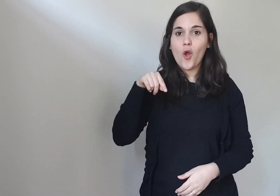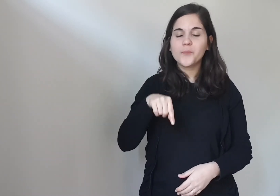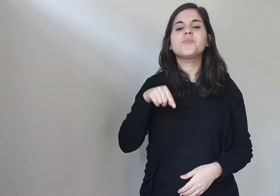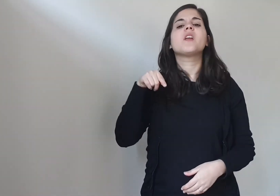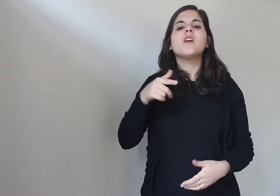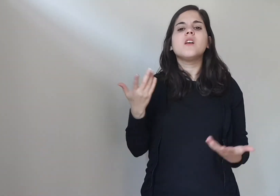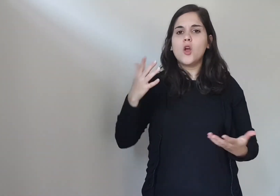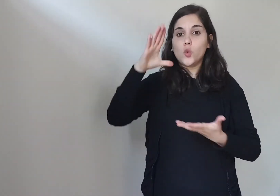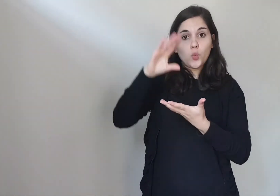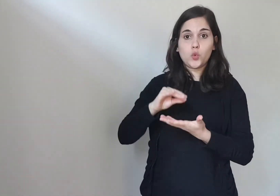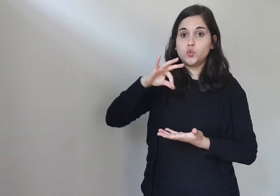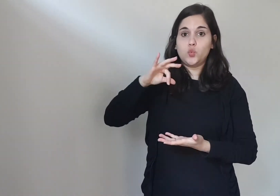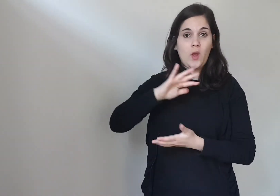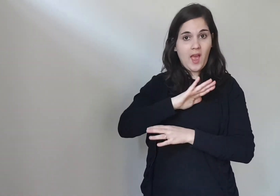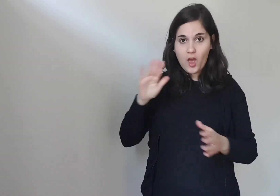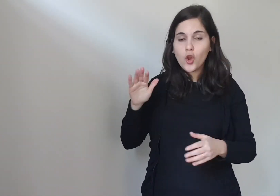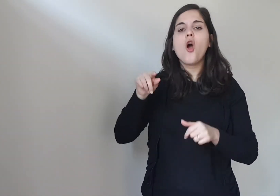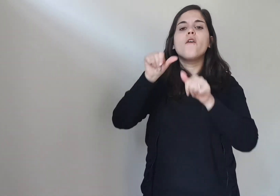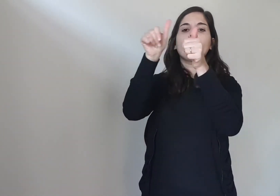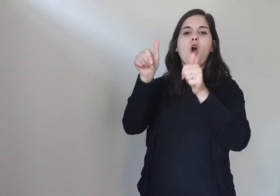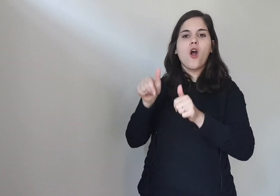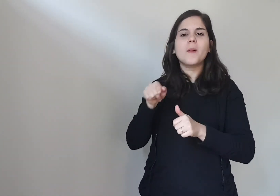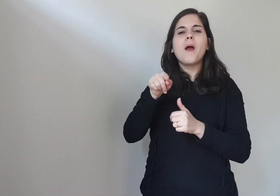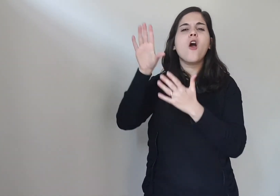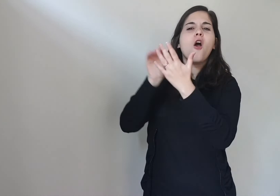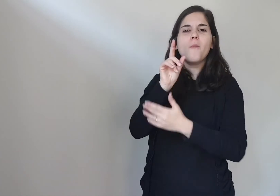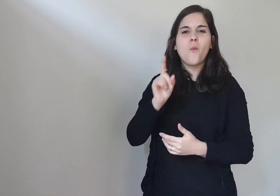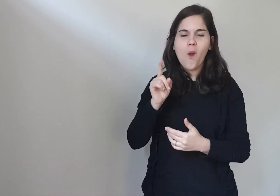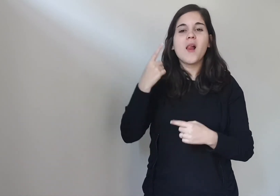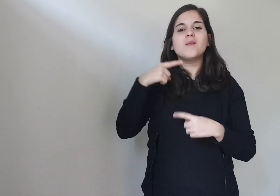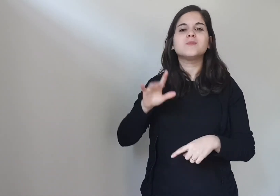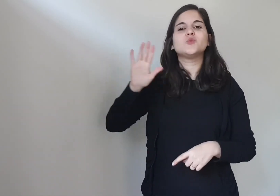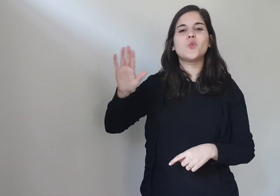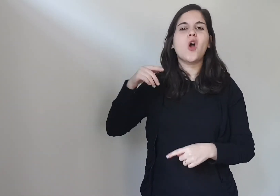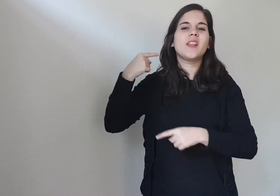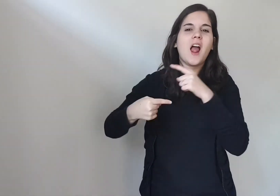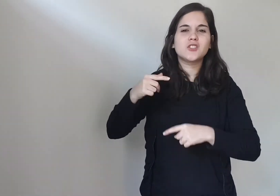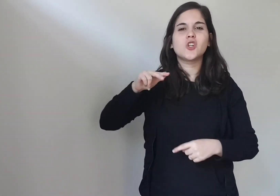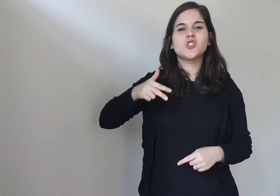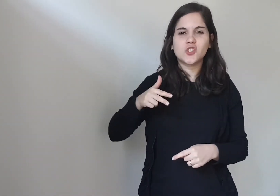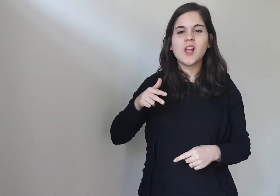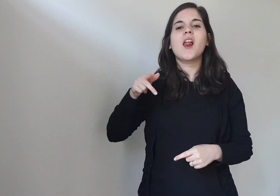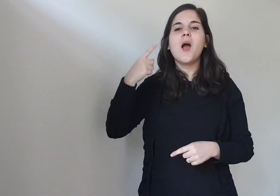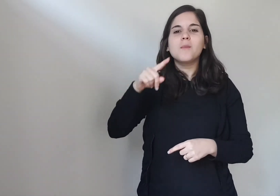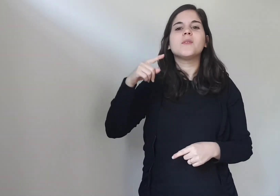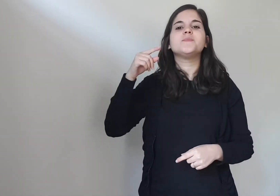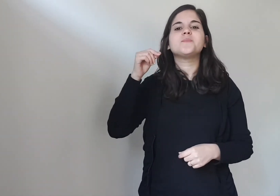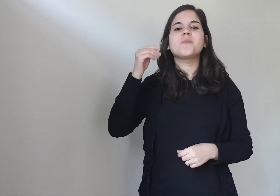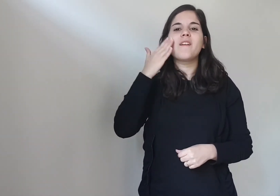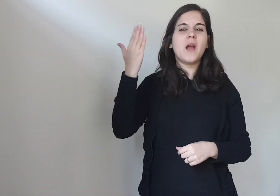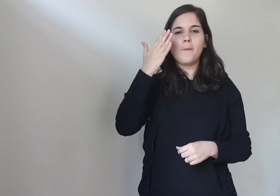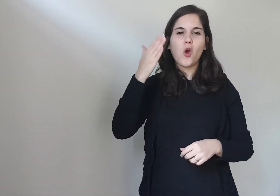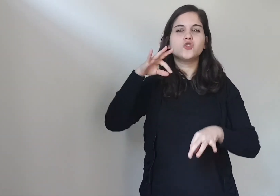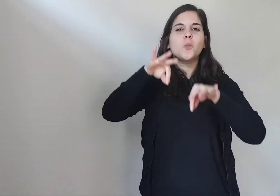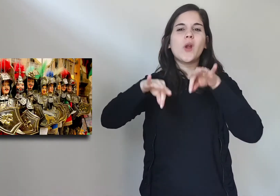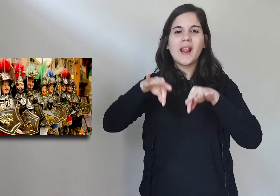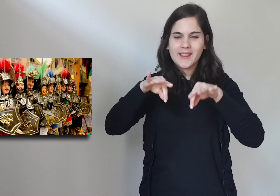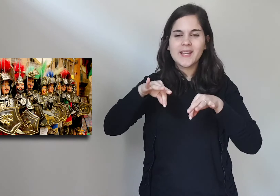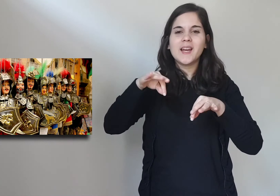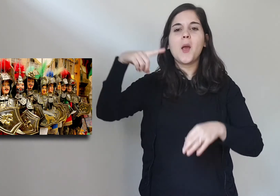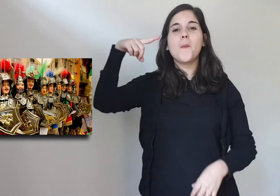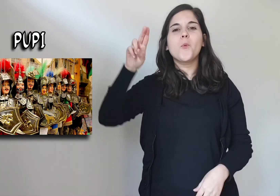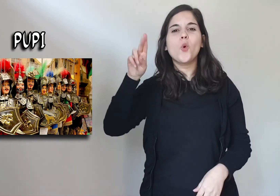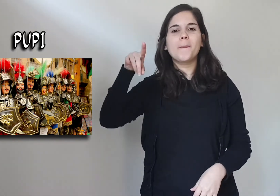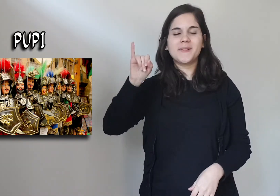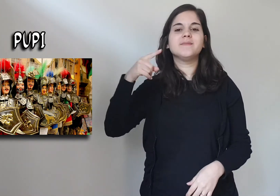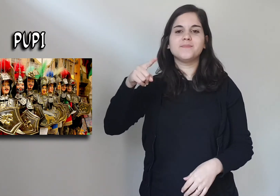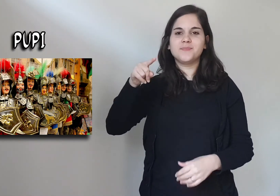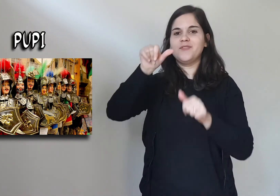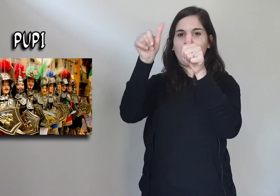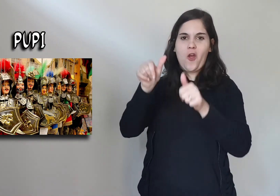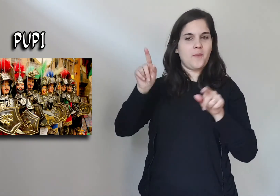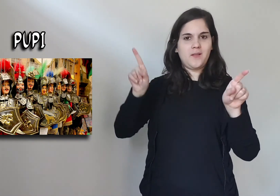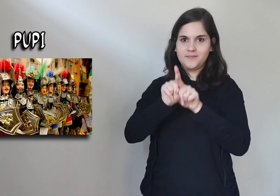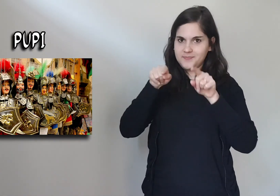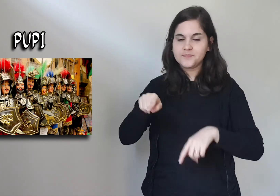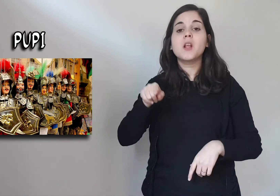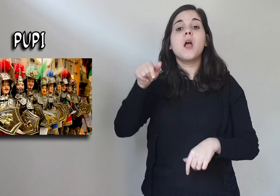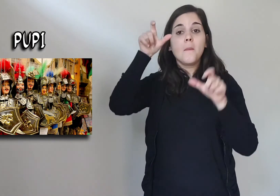They are entirely made of sugar and represent the traditional Sicilian puppets.